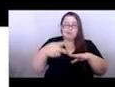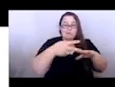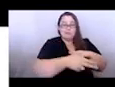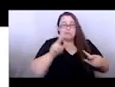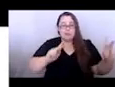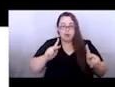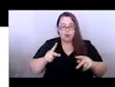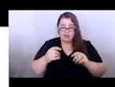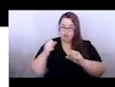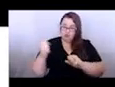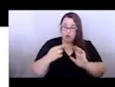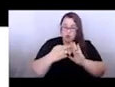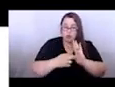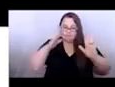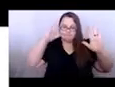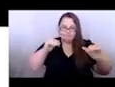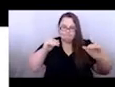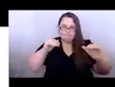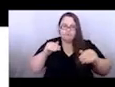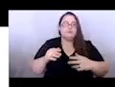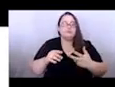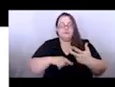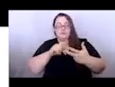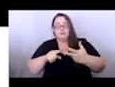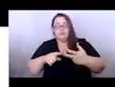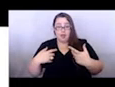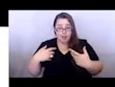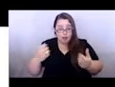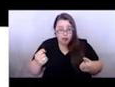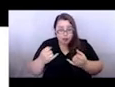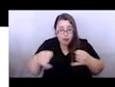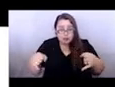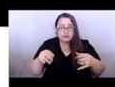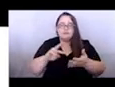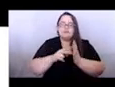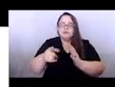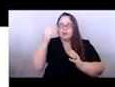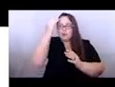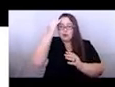Lastly, healthy boundaries, those are when you're aware of your emotional, your mental and your physical capabilities.